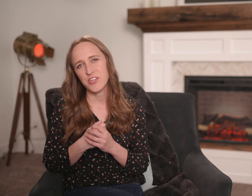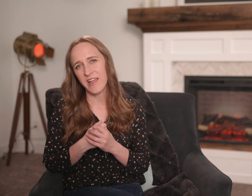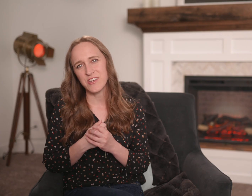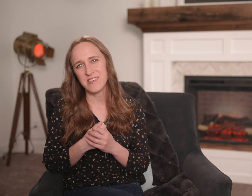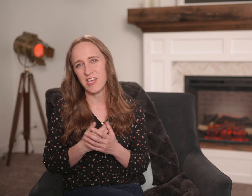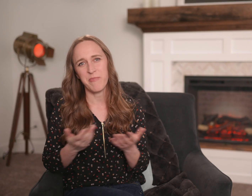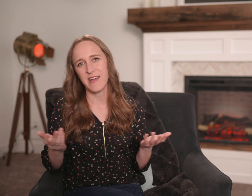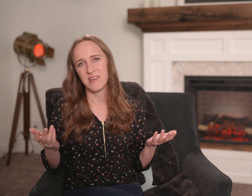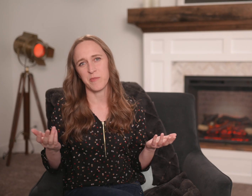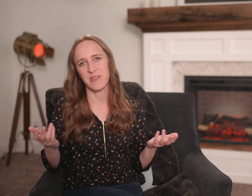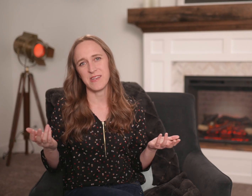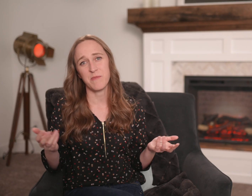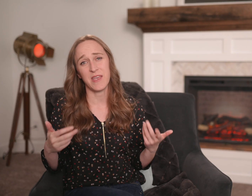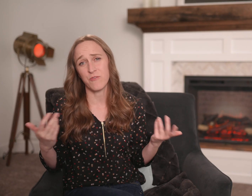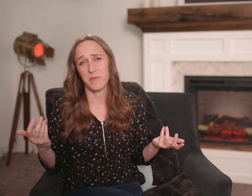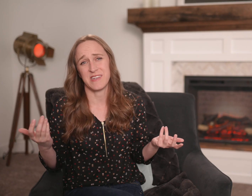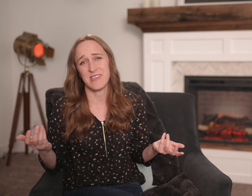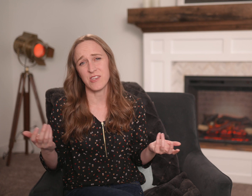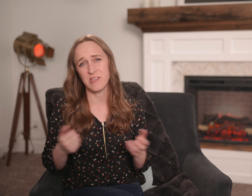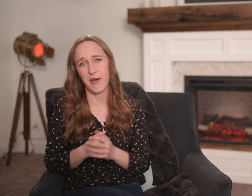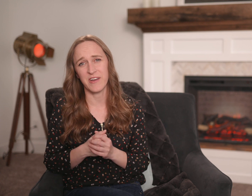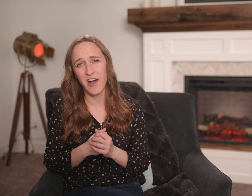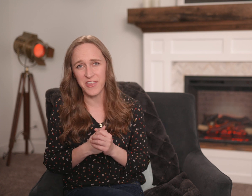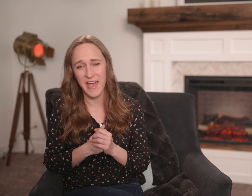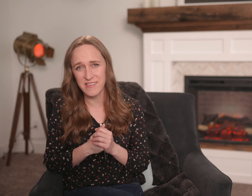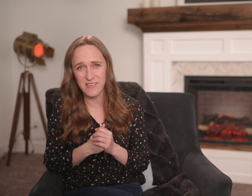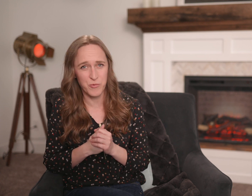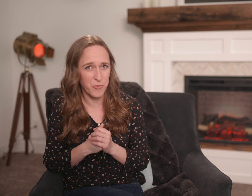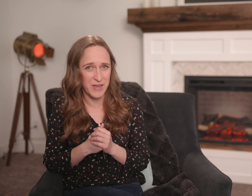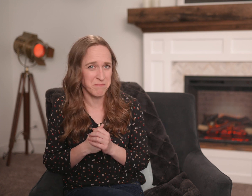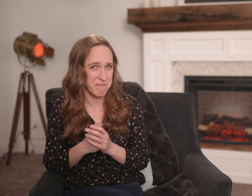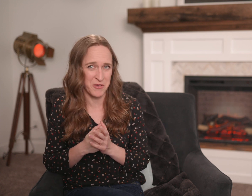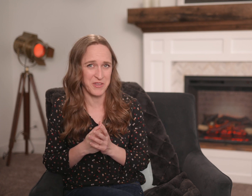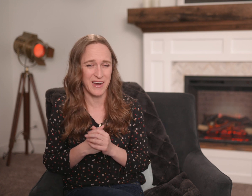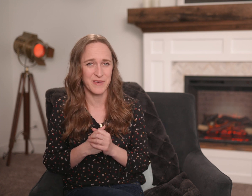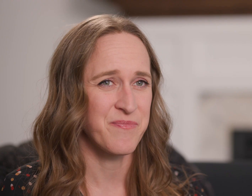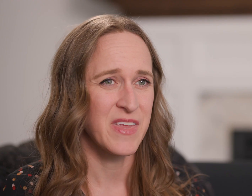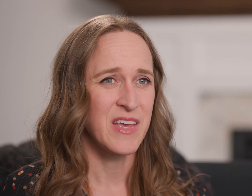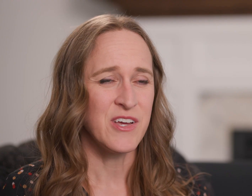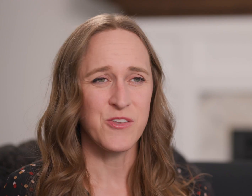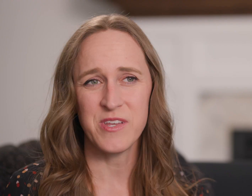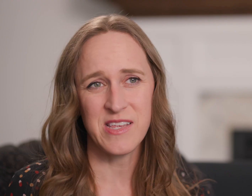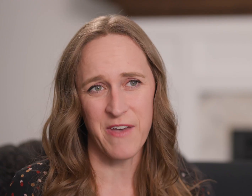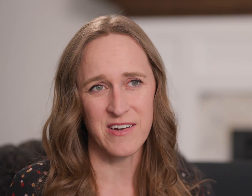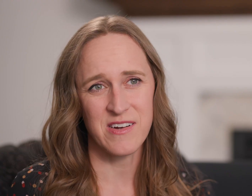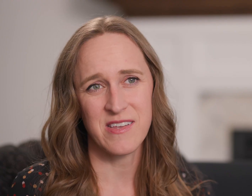These challenges can impact their ability to make informed decisions about their health and access appropriate medical care. Due to these factors,